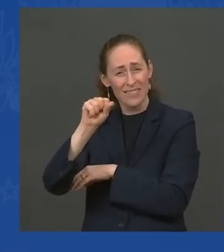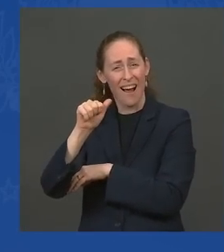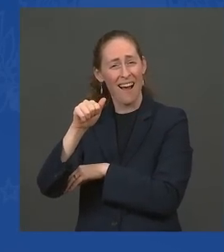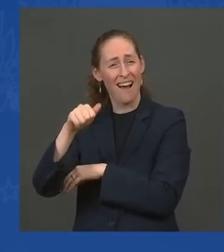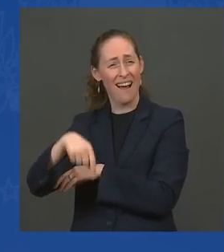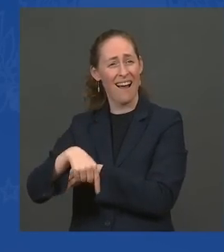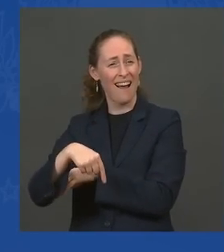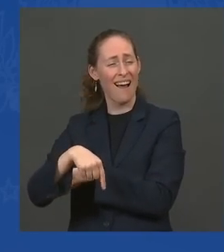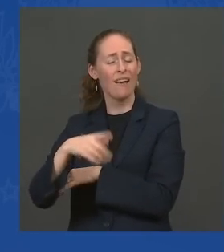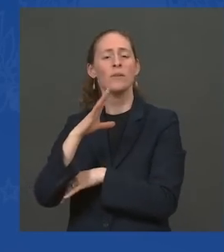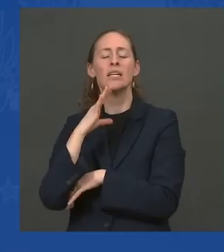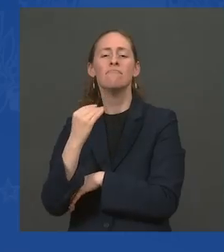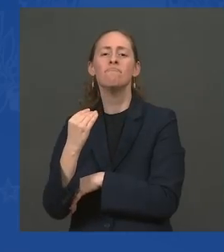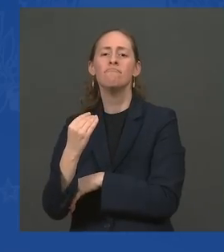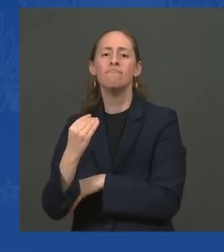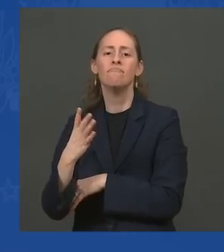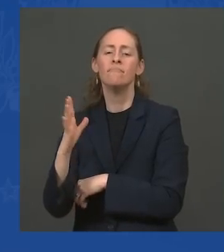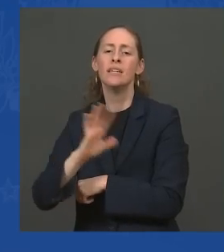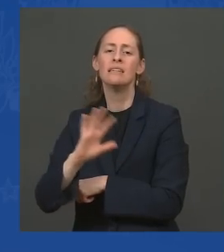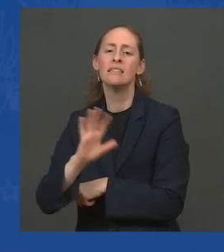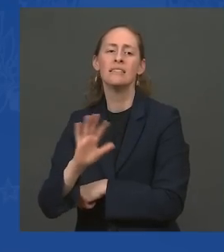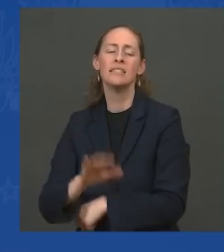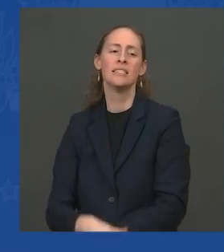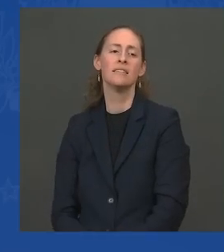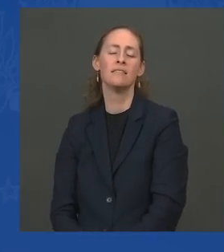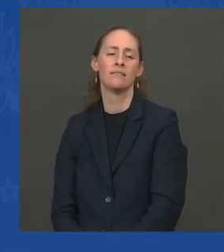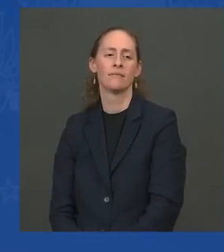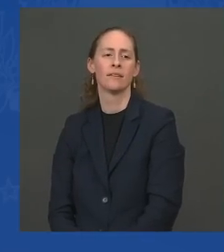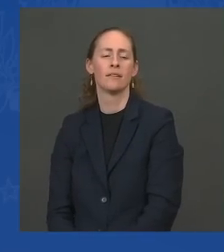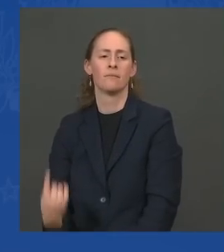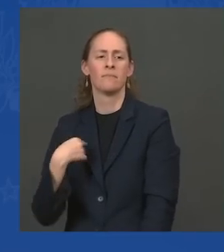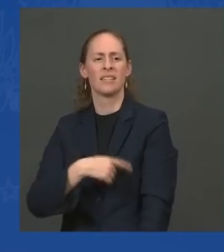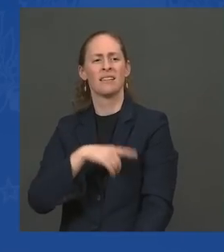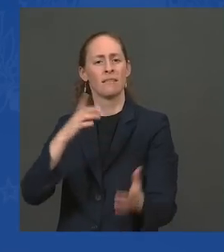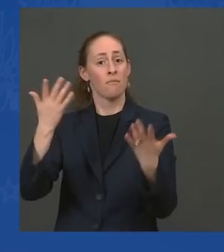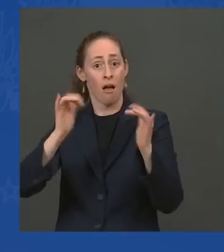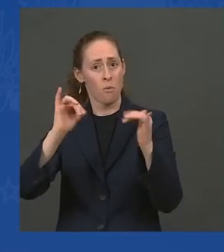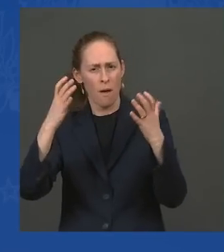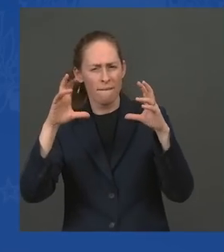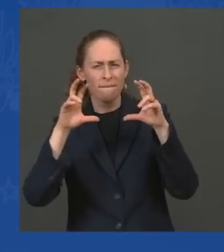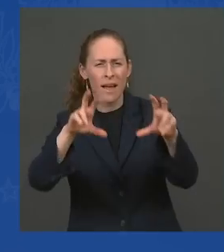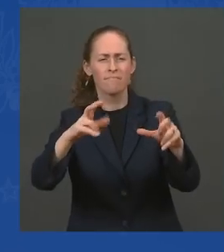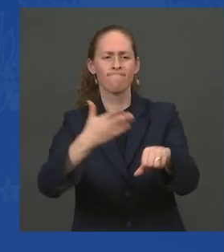This law makes the most significant investment in roads and bridges in 70 years --